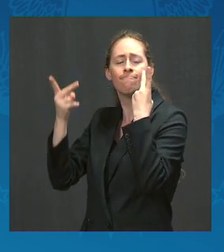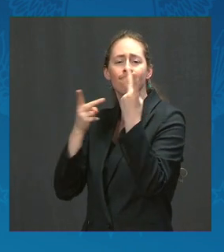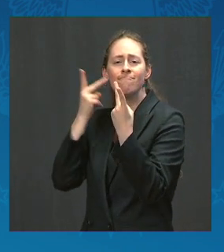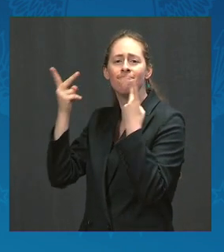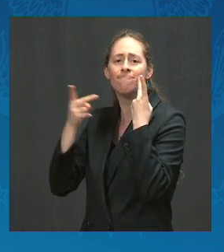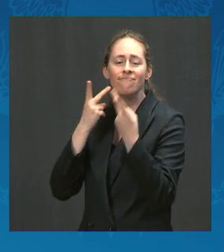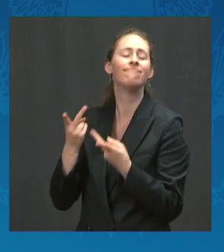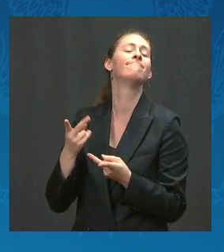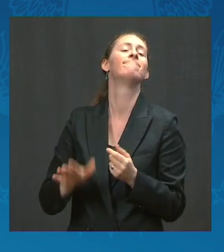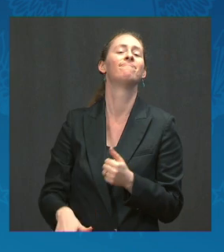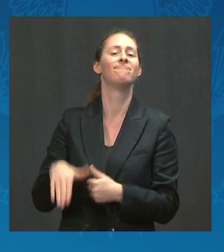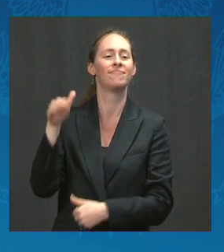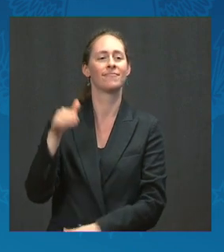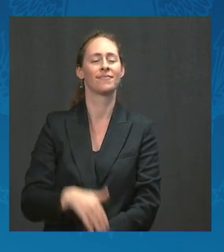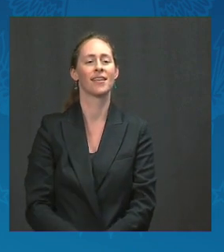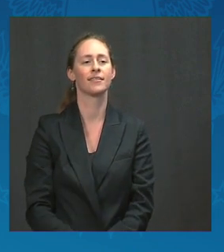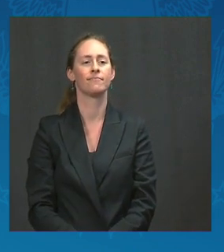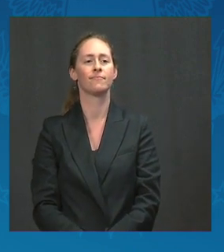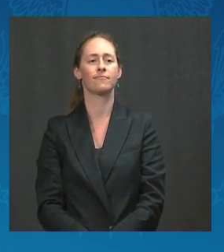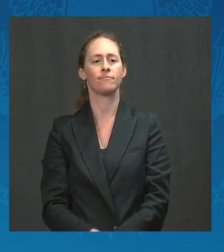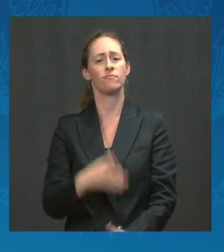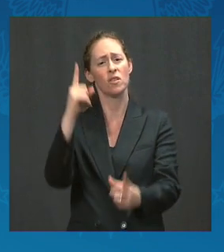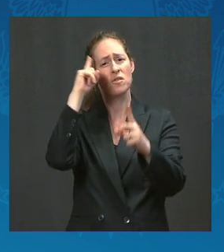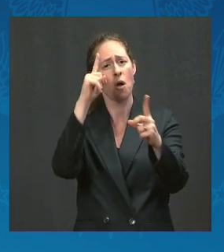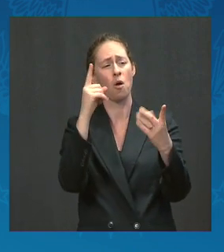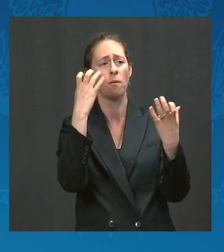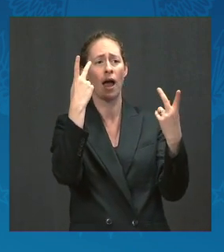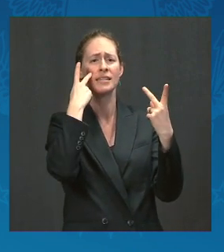the injustice that we witnessed around the world